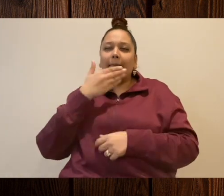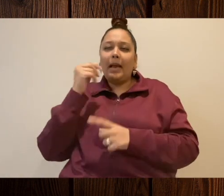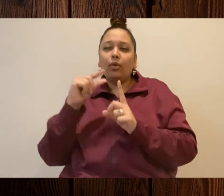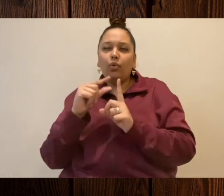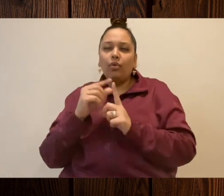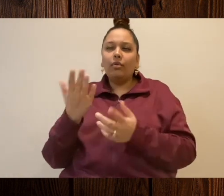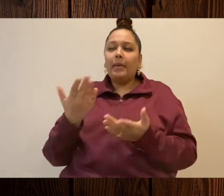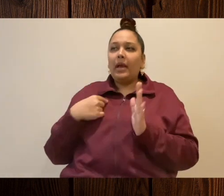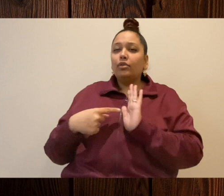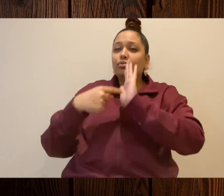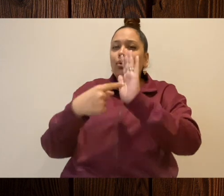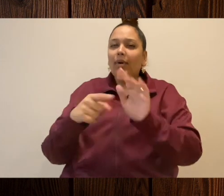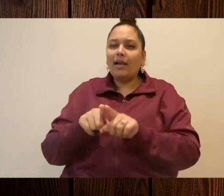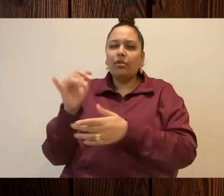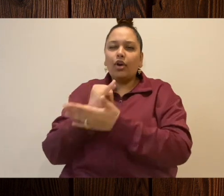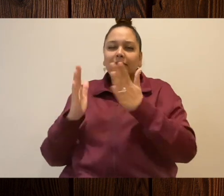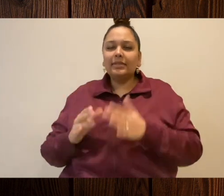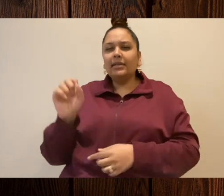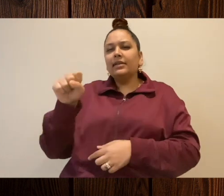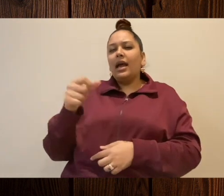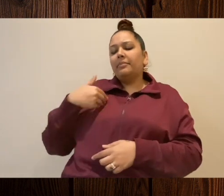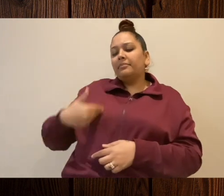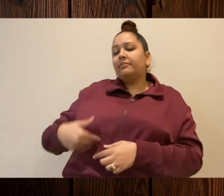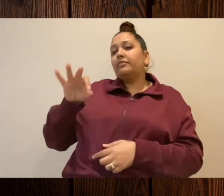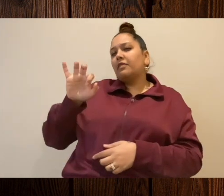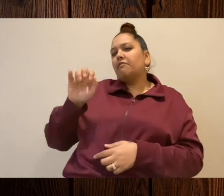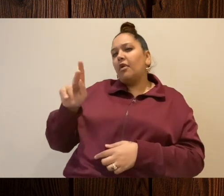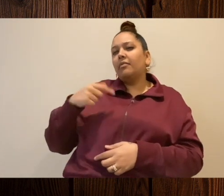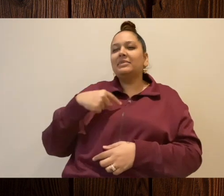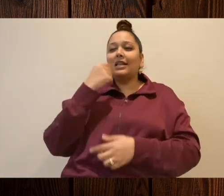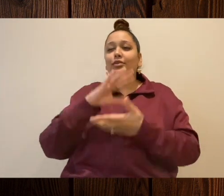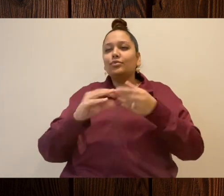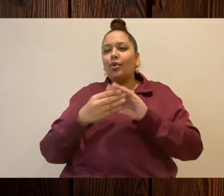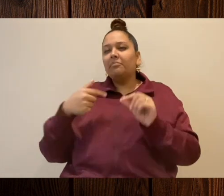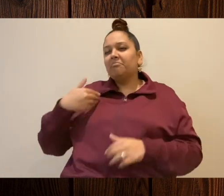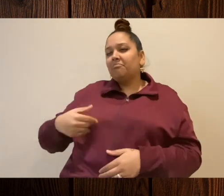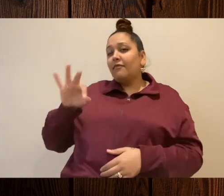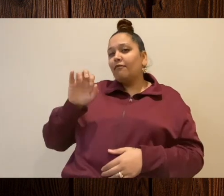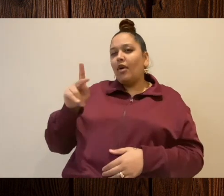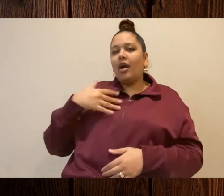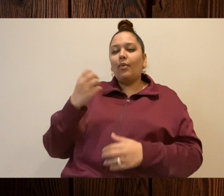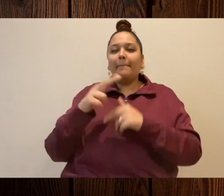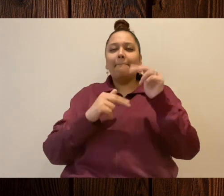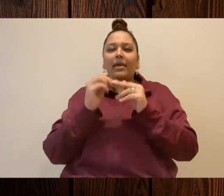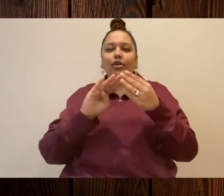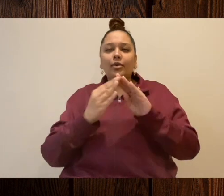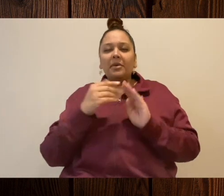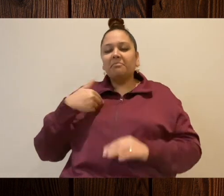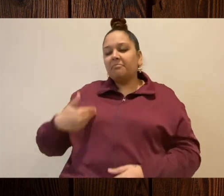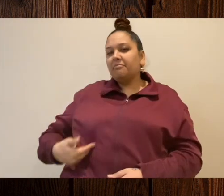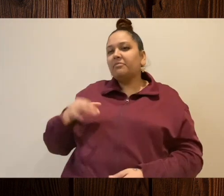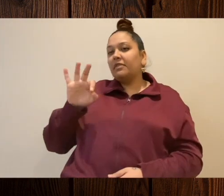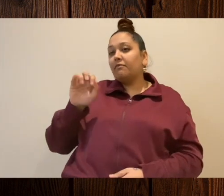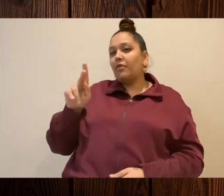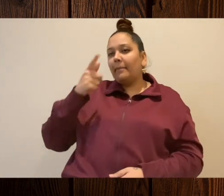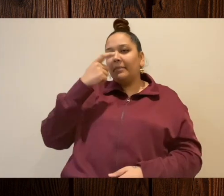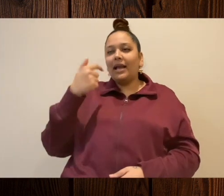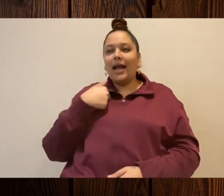audiences. And I feel like that has always been a part of my